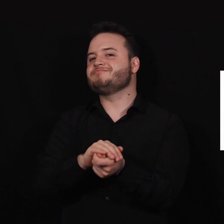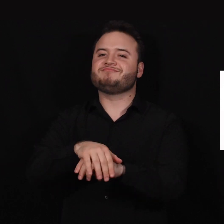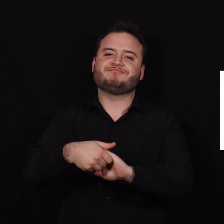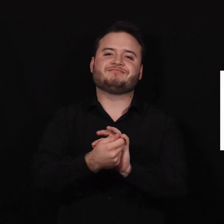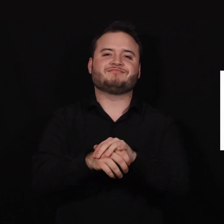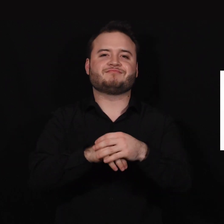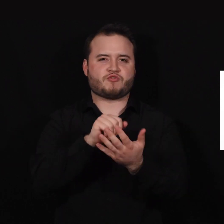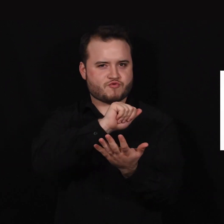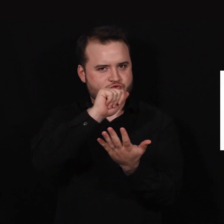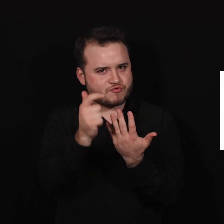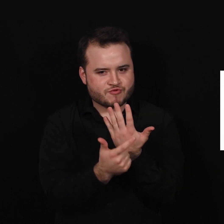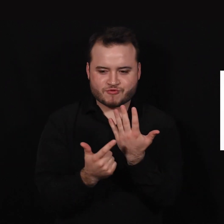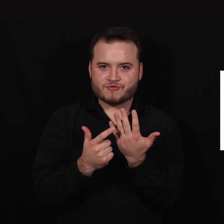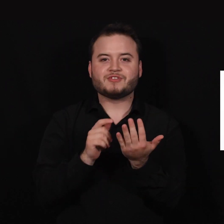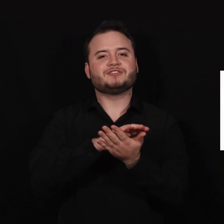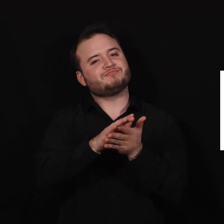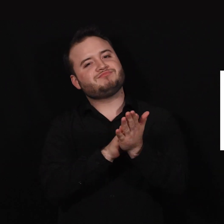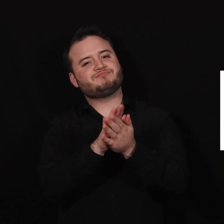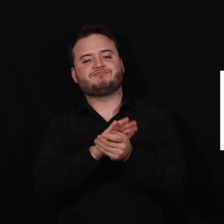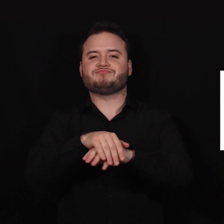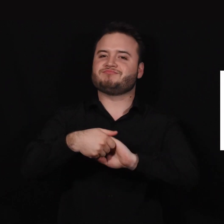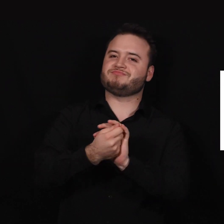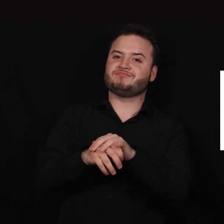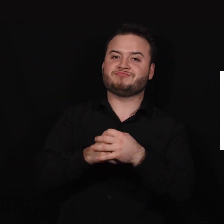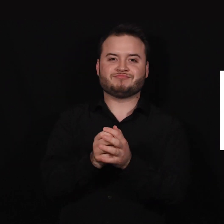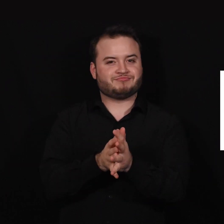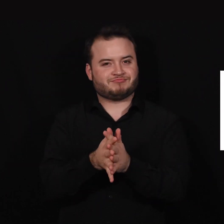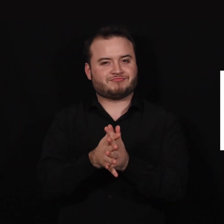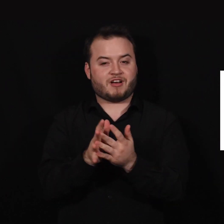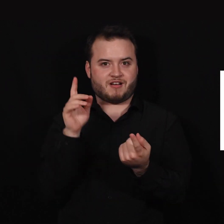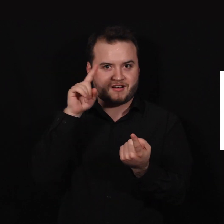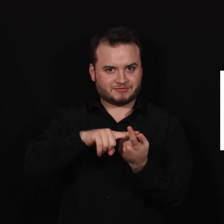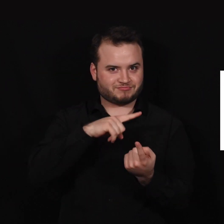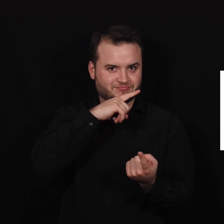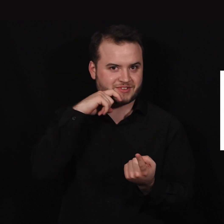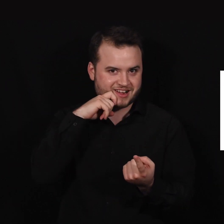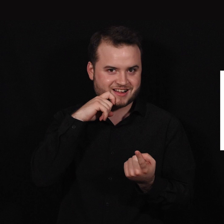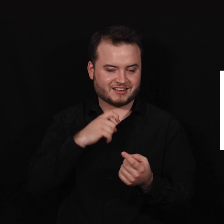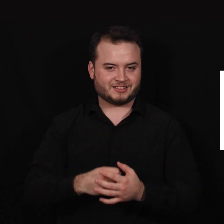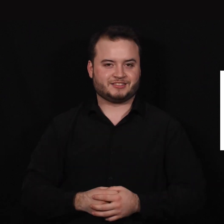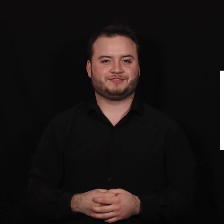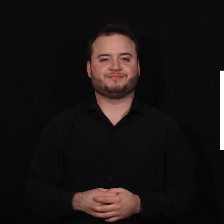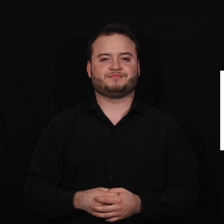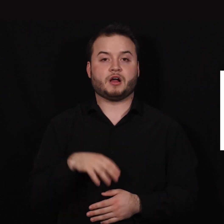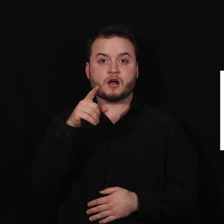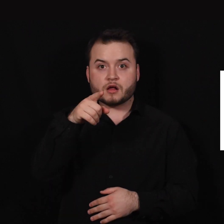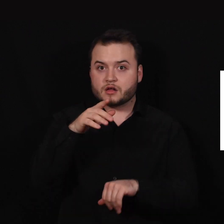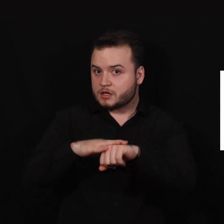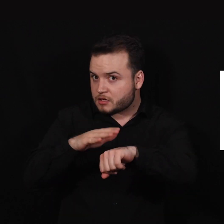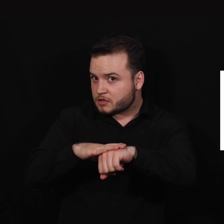4. Rub hand sanitizer all over hands until dry.